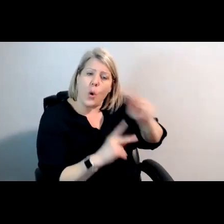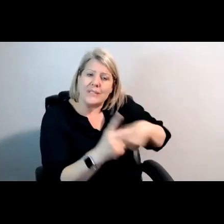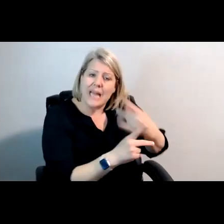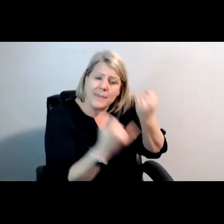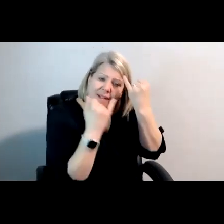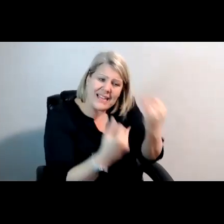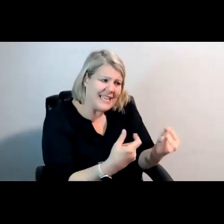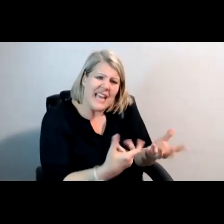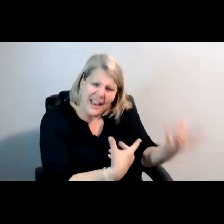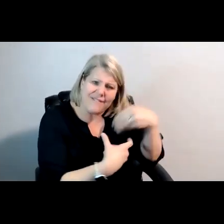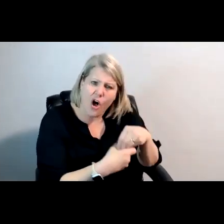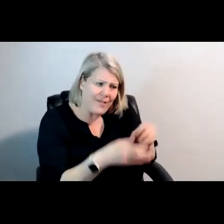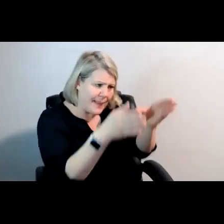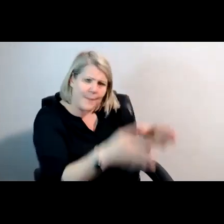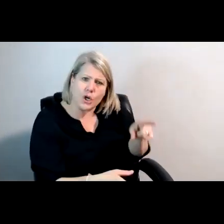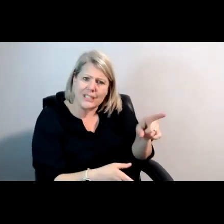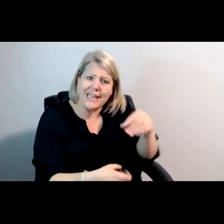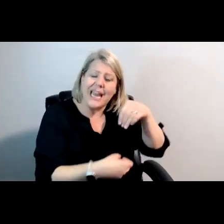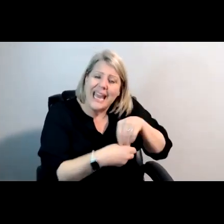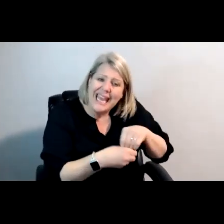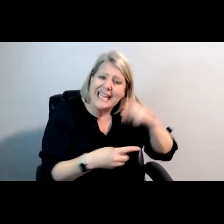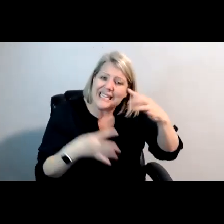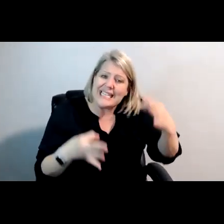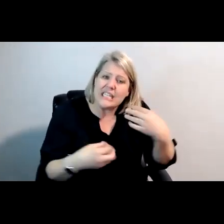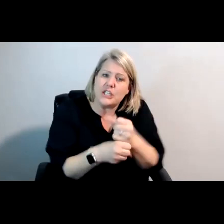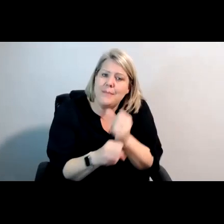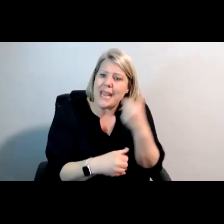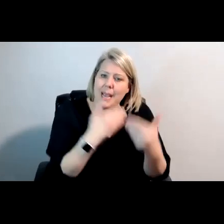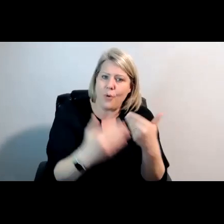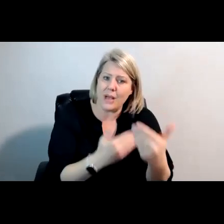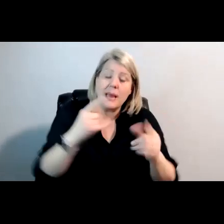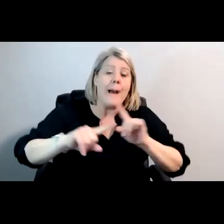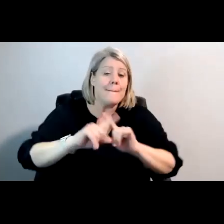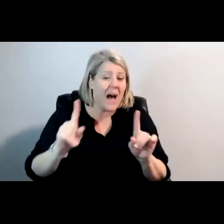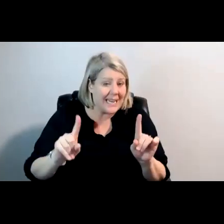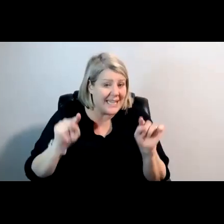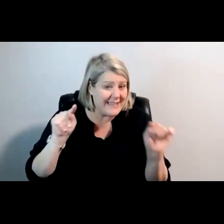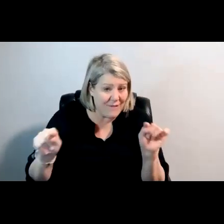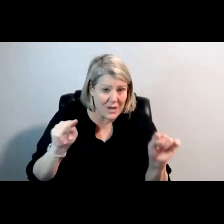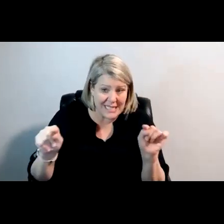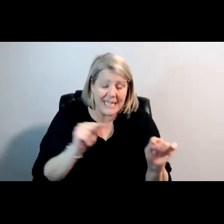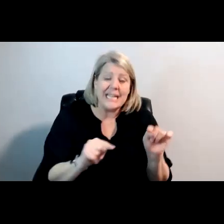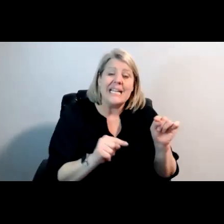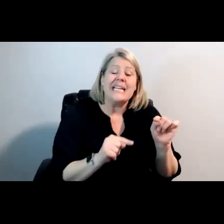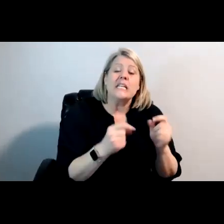in the decision-making process. But there is a difference between supported decision-making and guardianship in a legal sense,